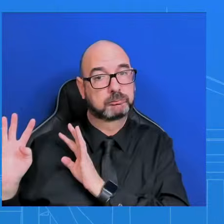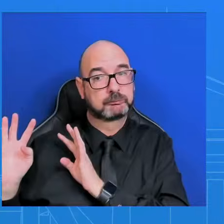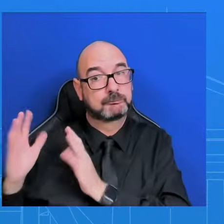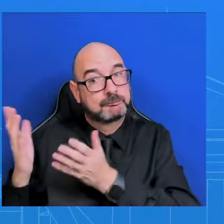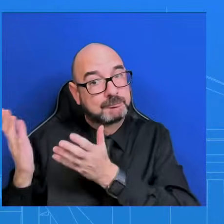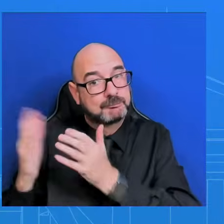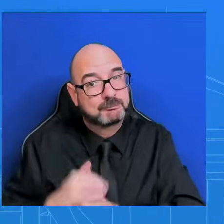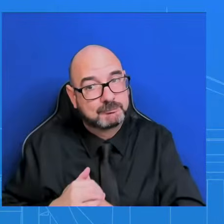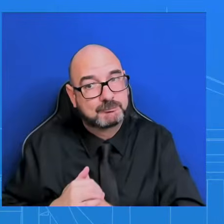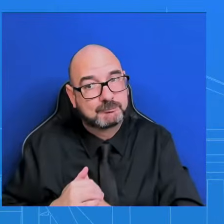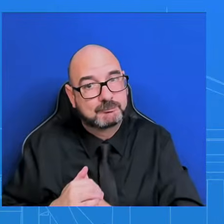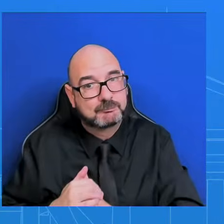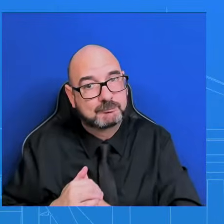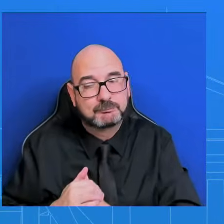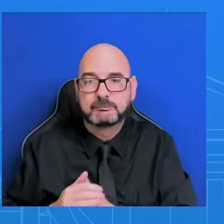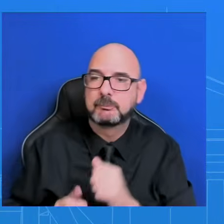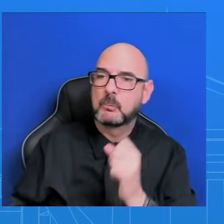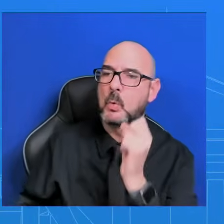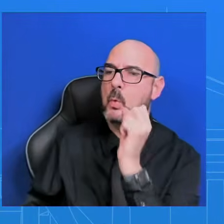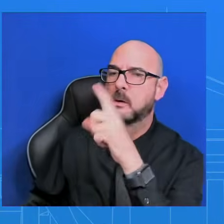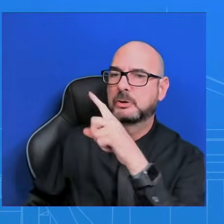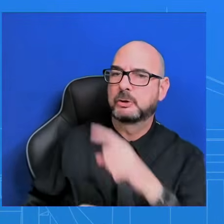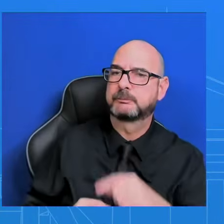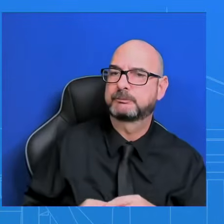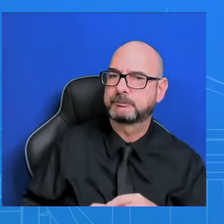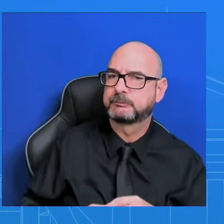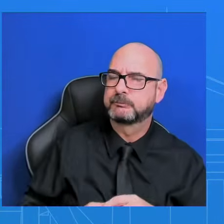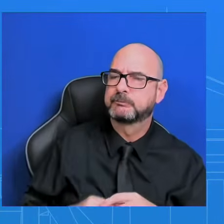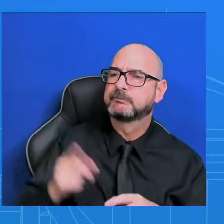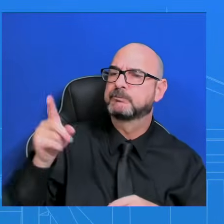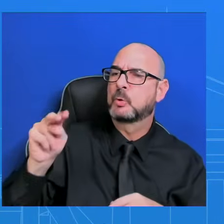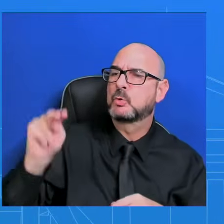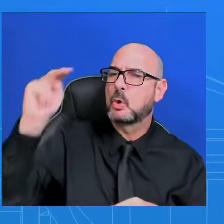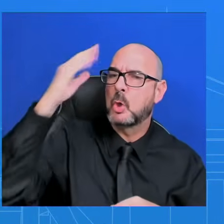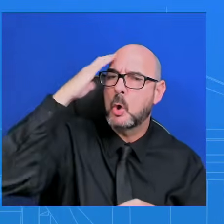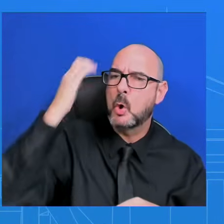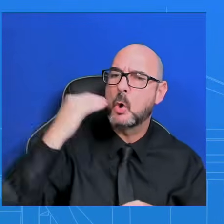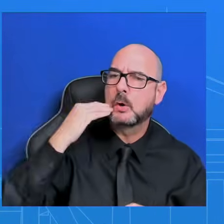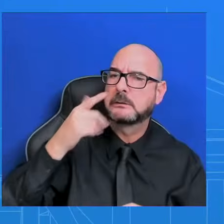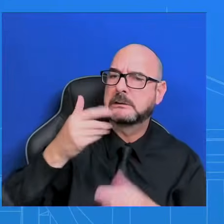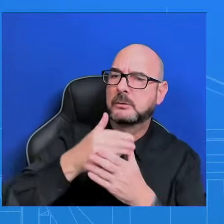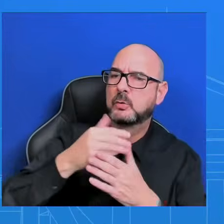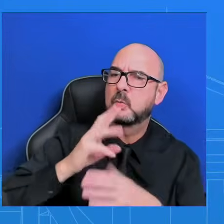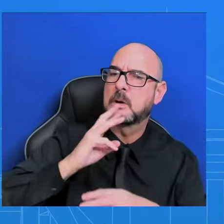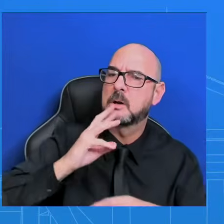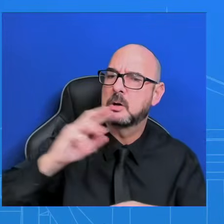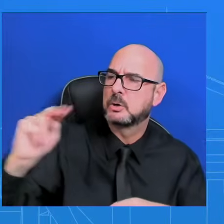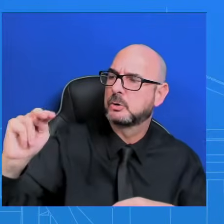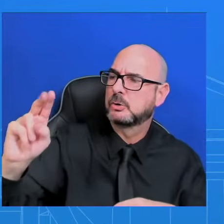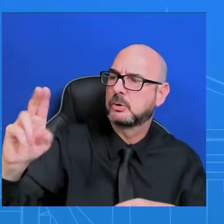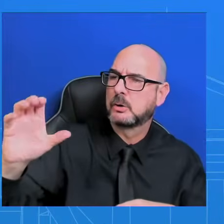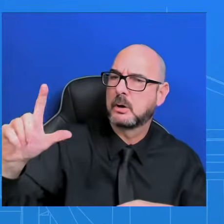underwater nuclear weapons systems test yesterday. Do you have any information on that? What's your response to that? And --